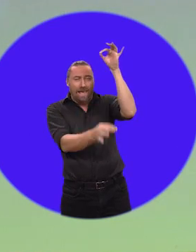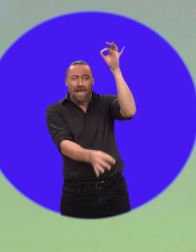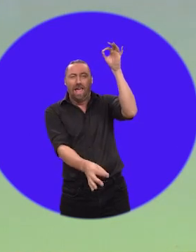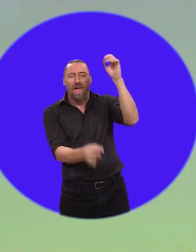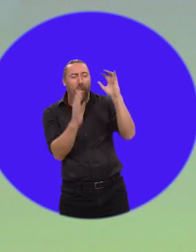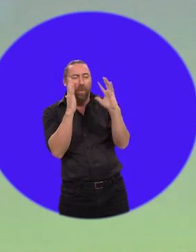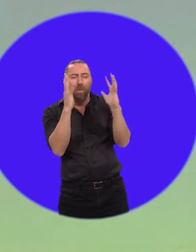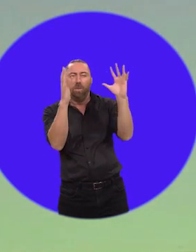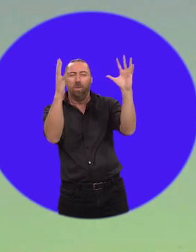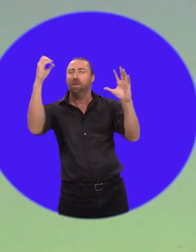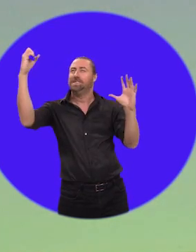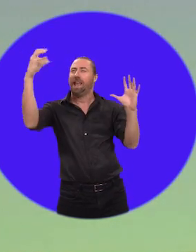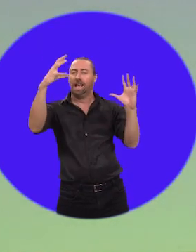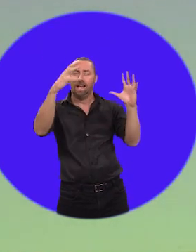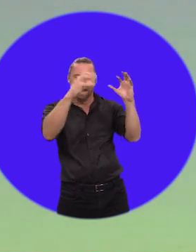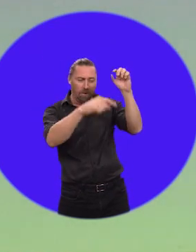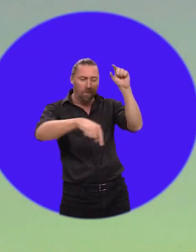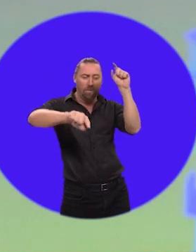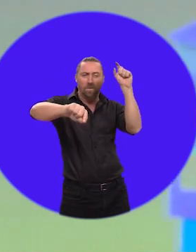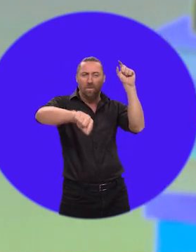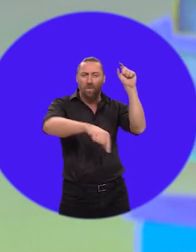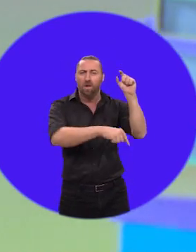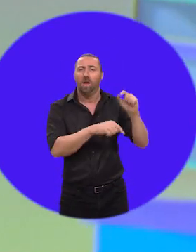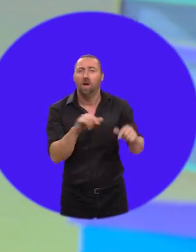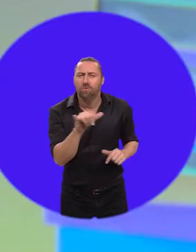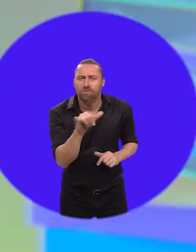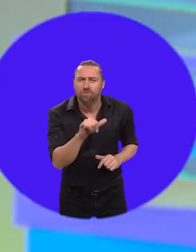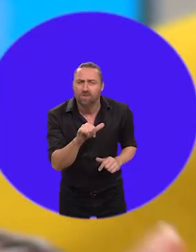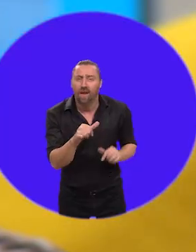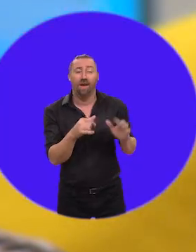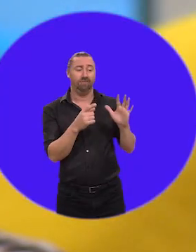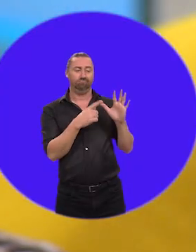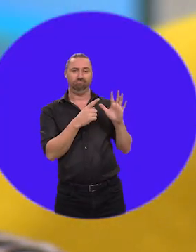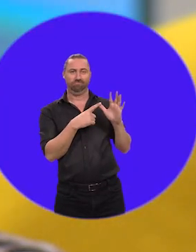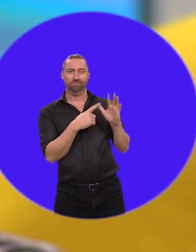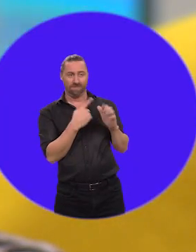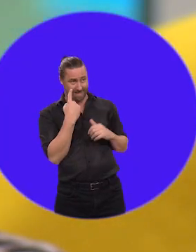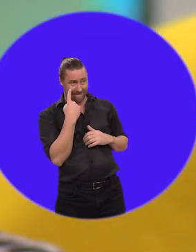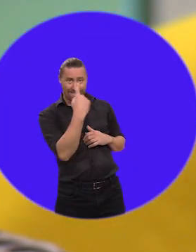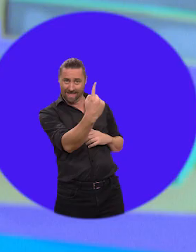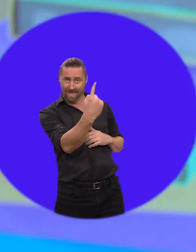glistening in the sun. Which sense are you using? That's right, it's your sense of sight.